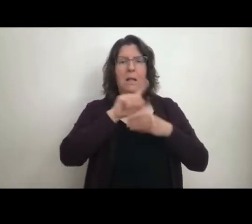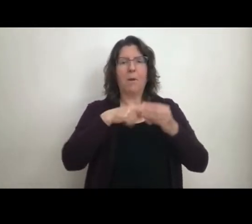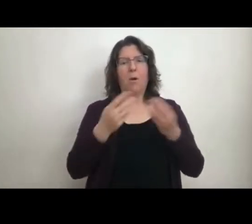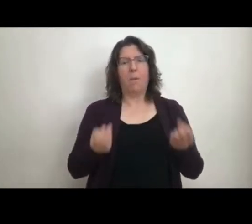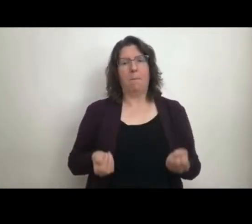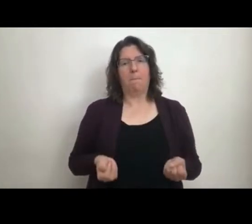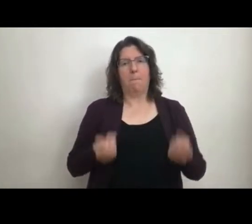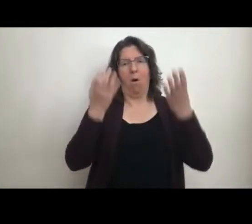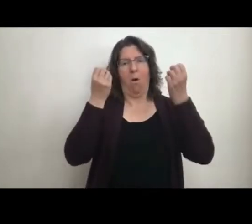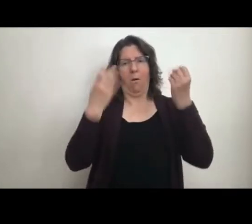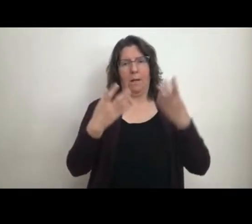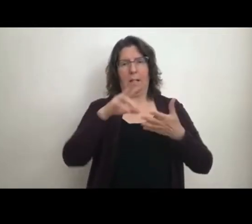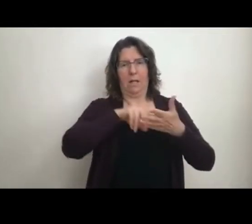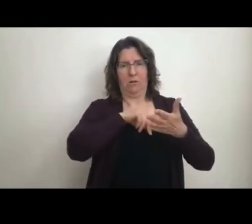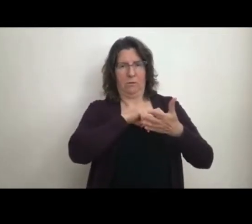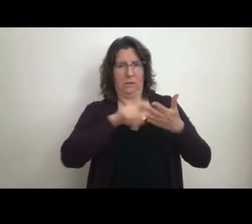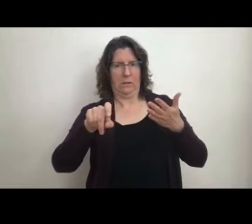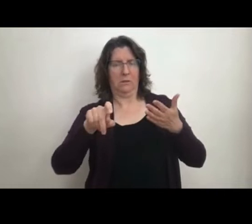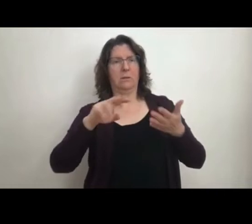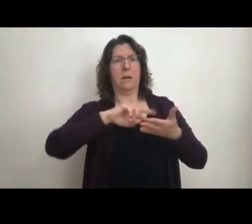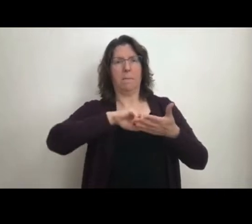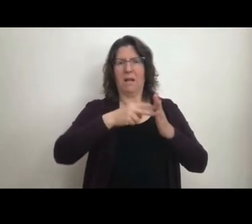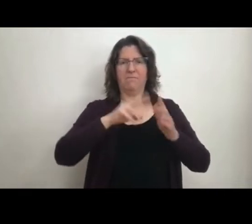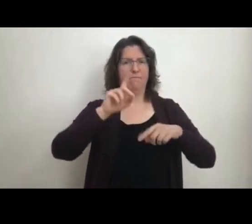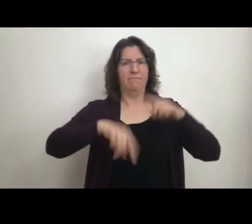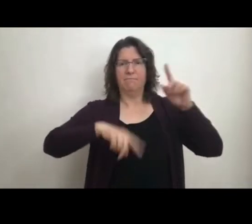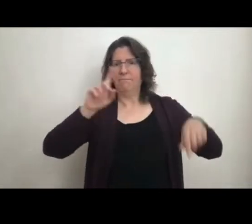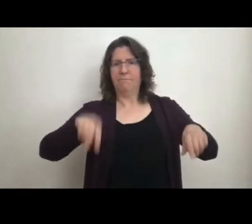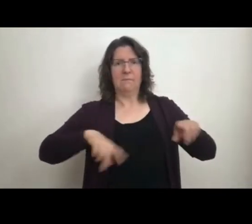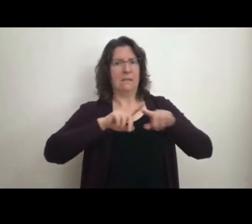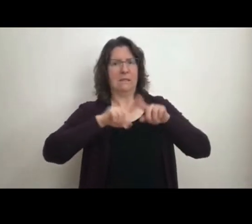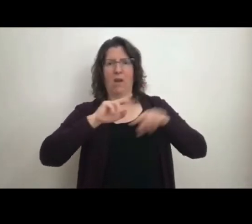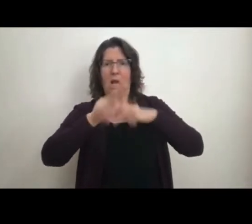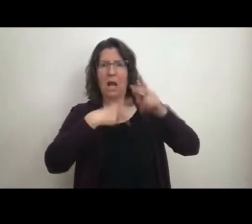After that I looked at the concept of 'Multiple Literacies.'